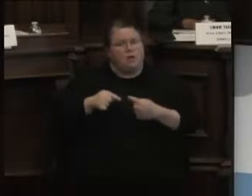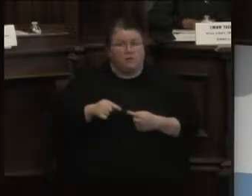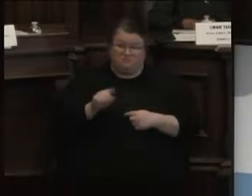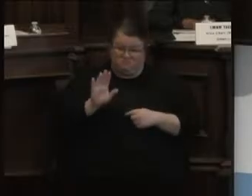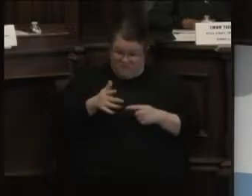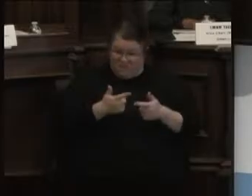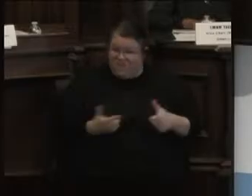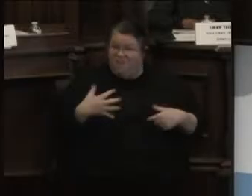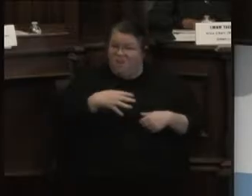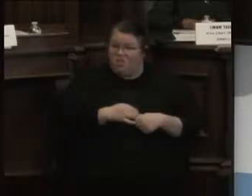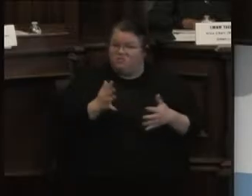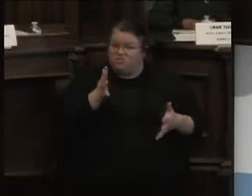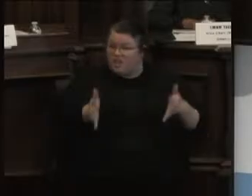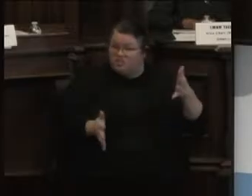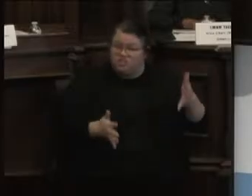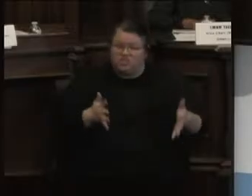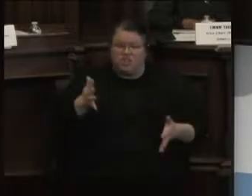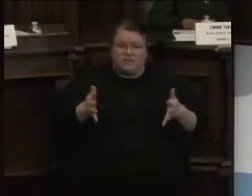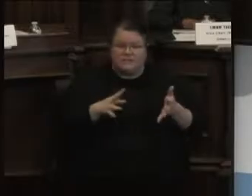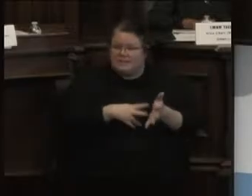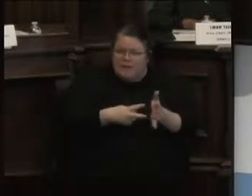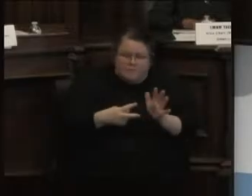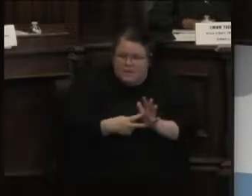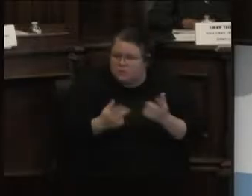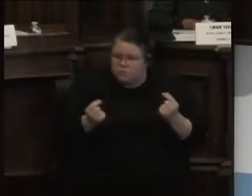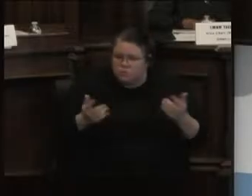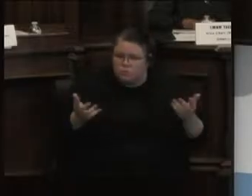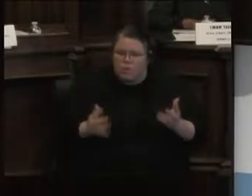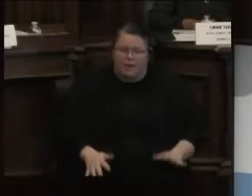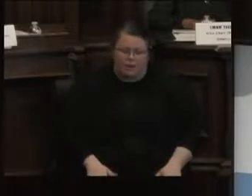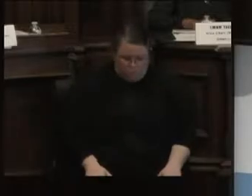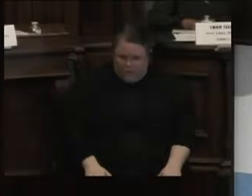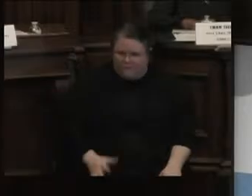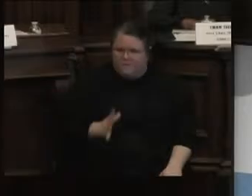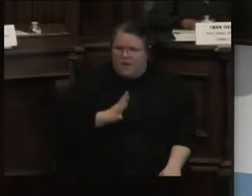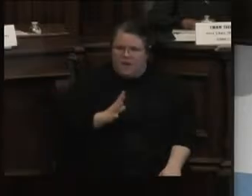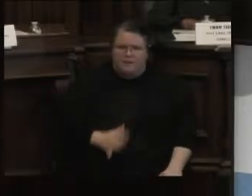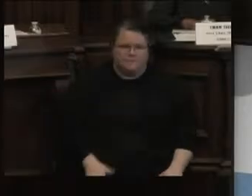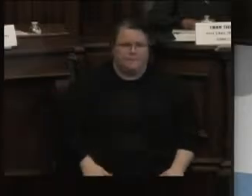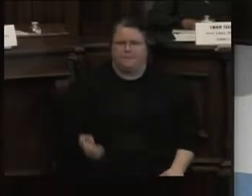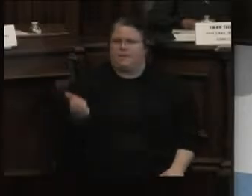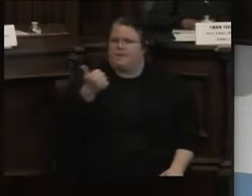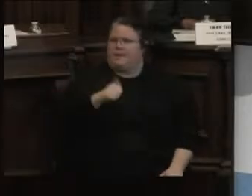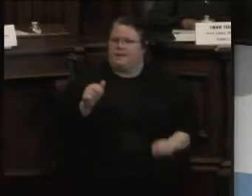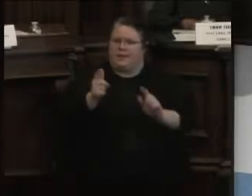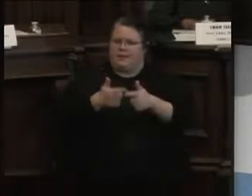somebody who just seems to really be struggling, gestures